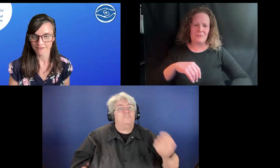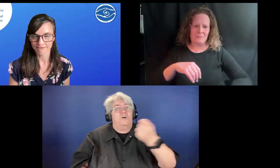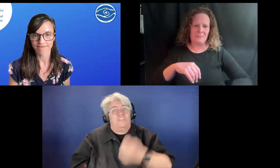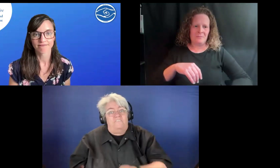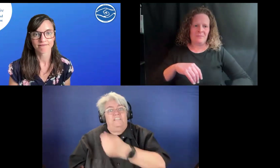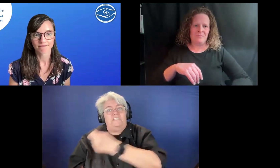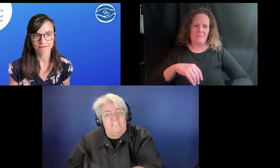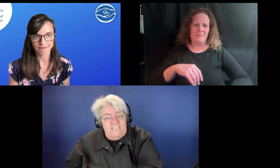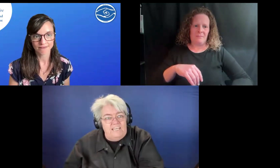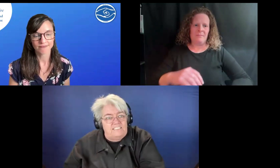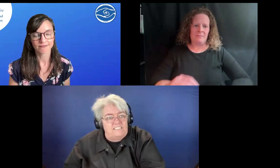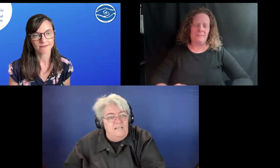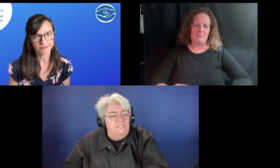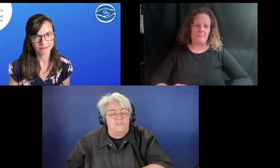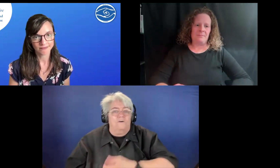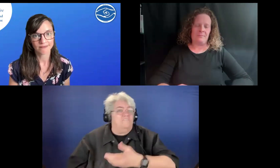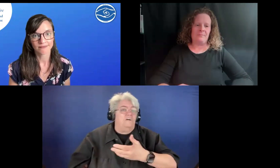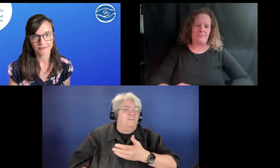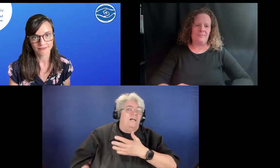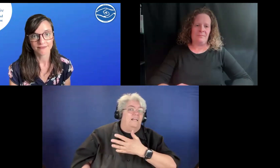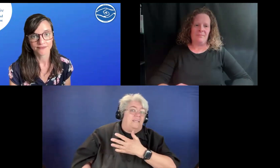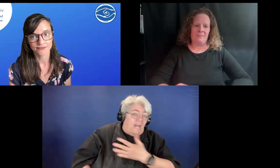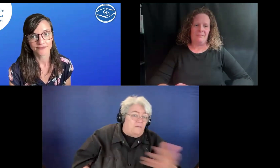teachers are giving to the kids. If they're not